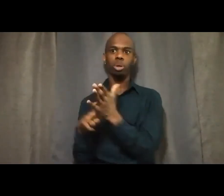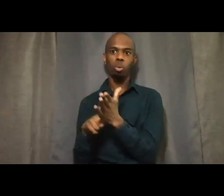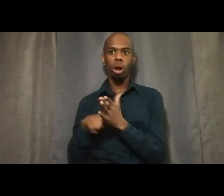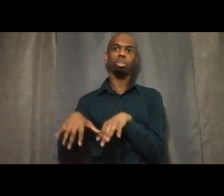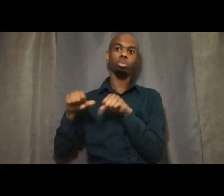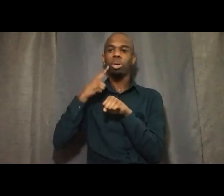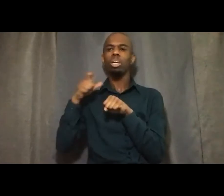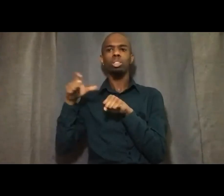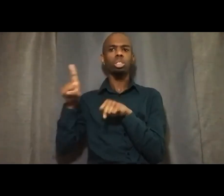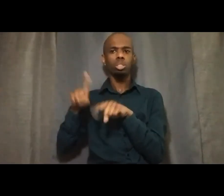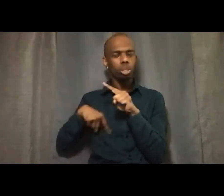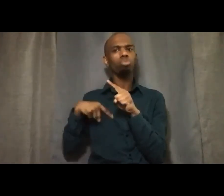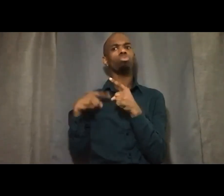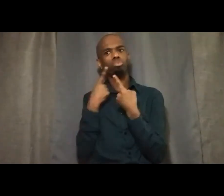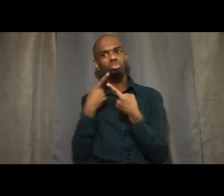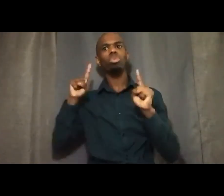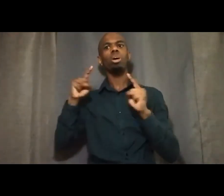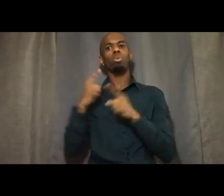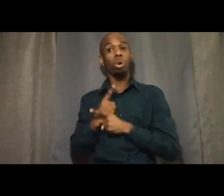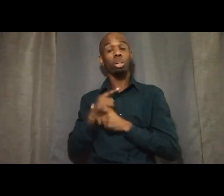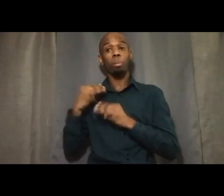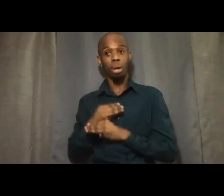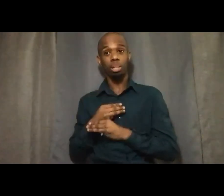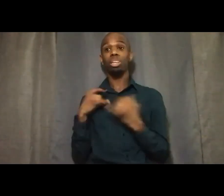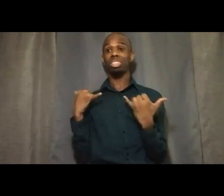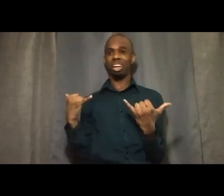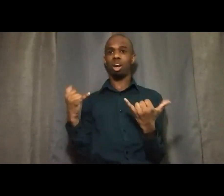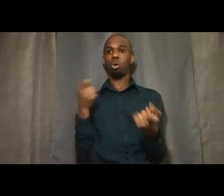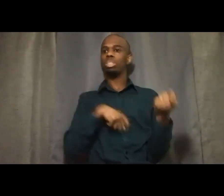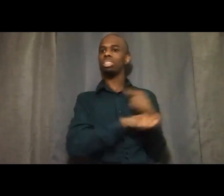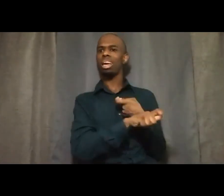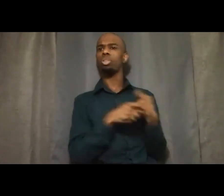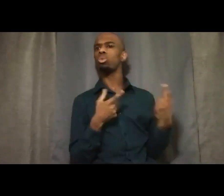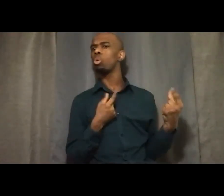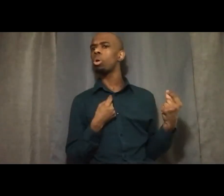How are we contributing in tangible ways? Do you have a chicken in your backyard